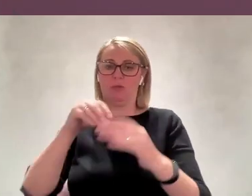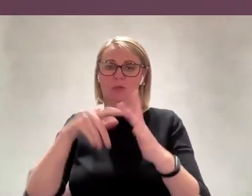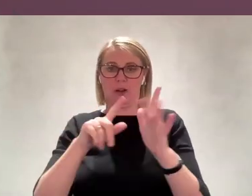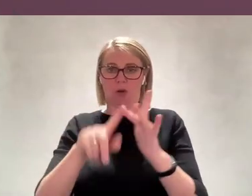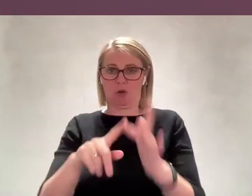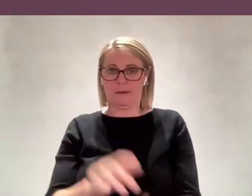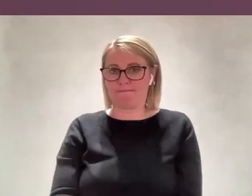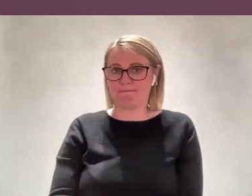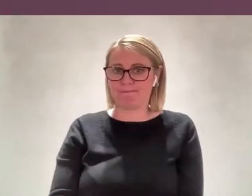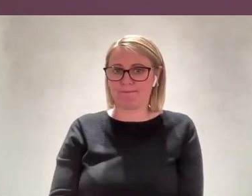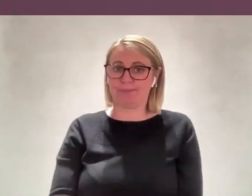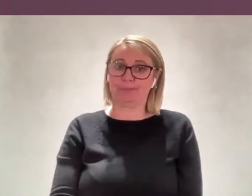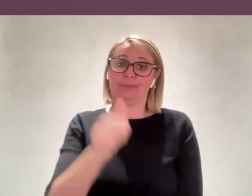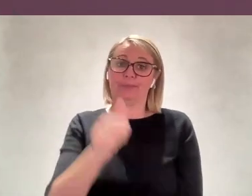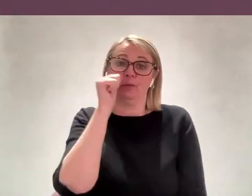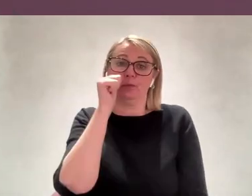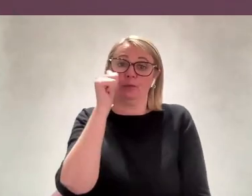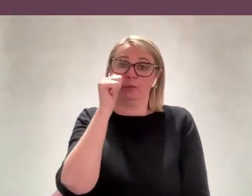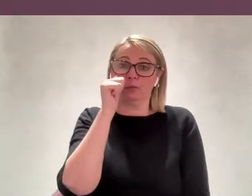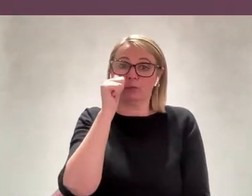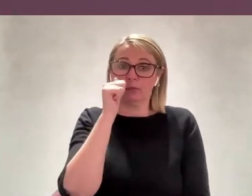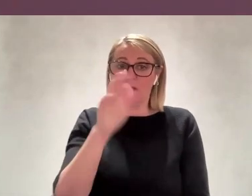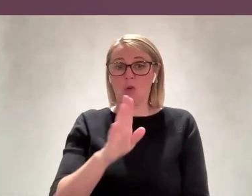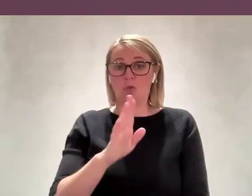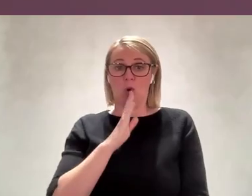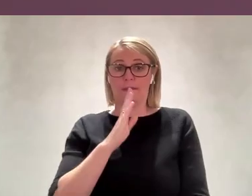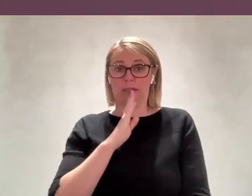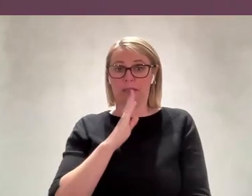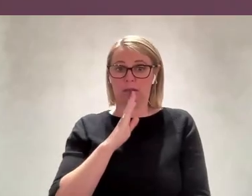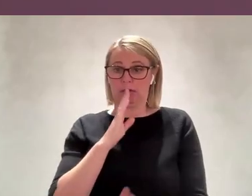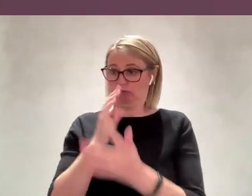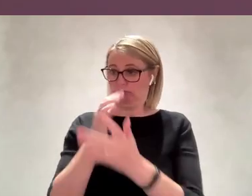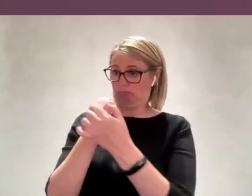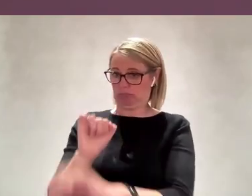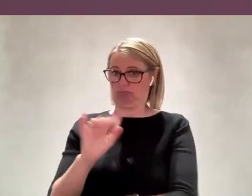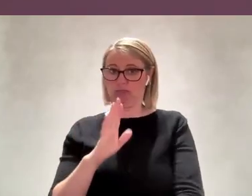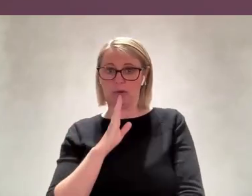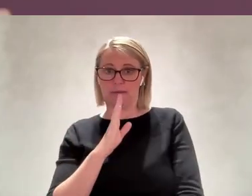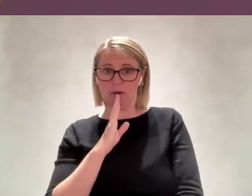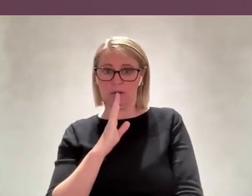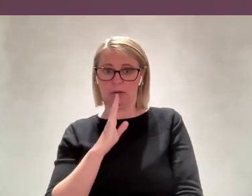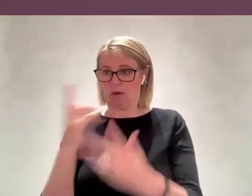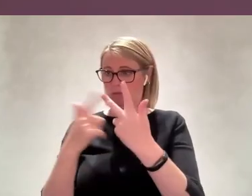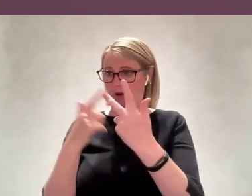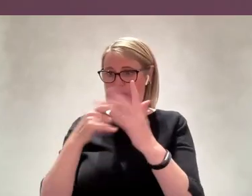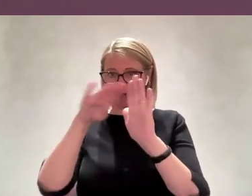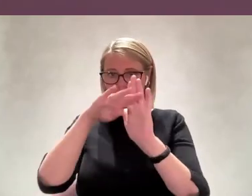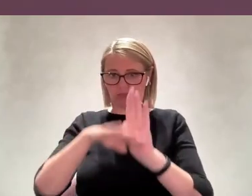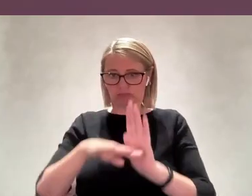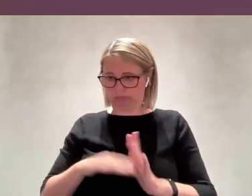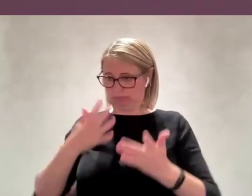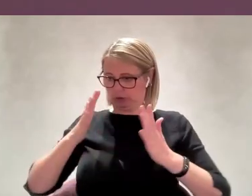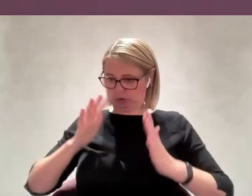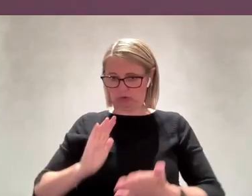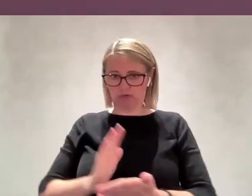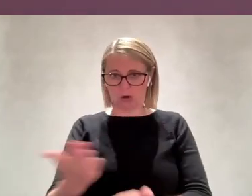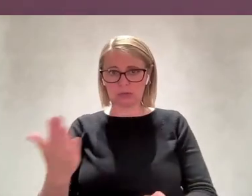OK. Like we know privacy, protecting privacy and other rights is a constant challenge for